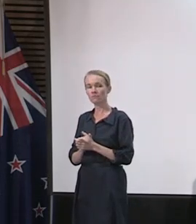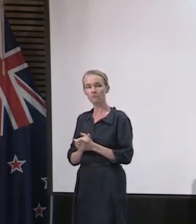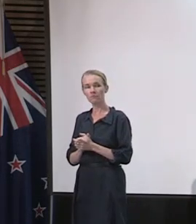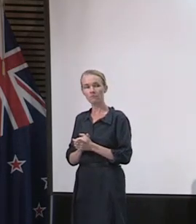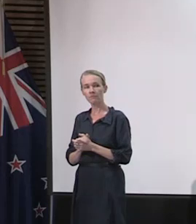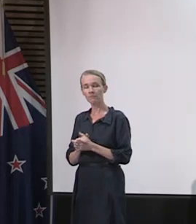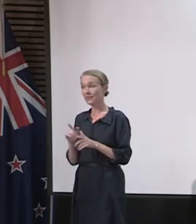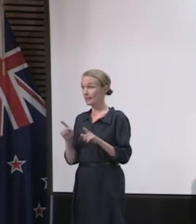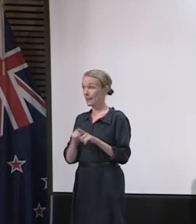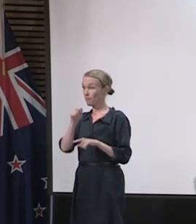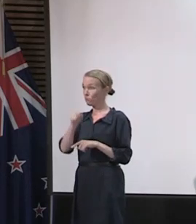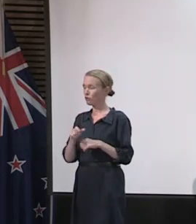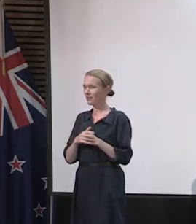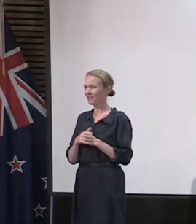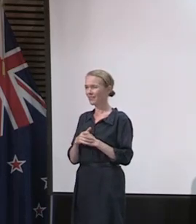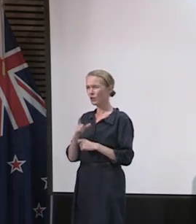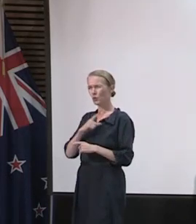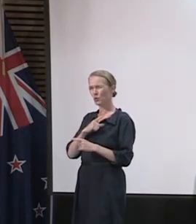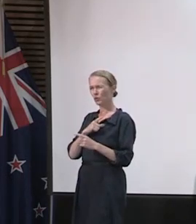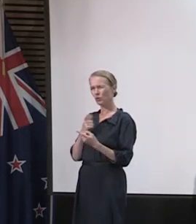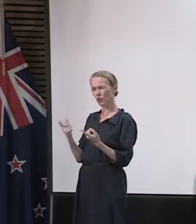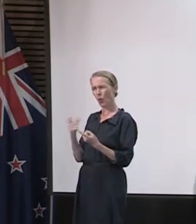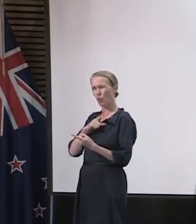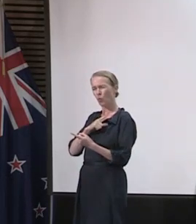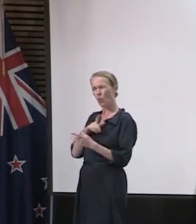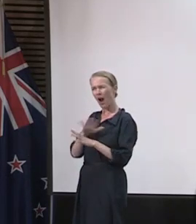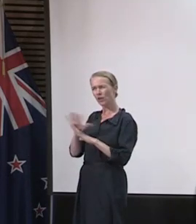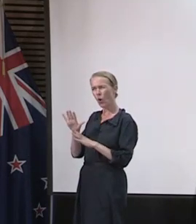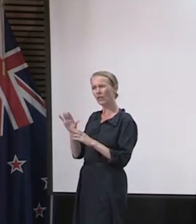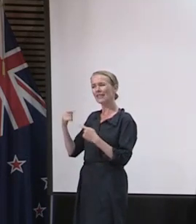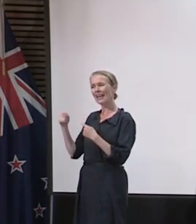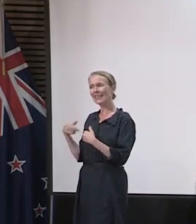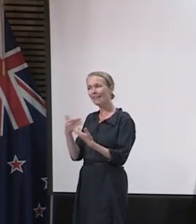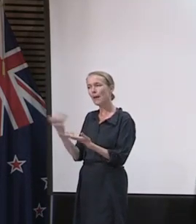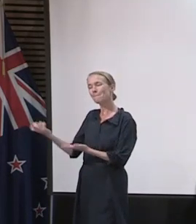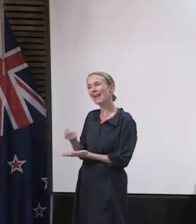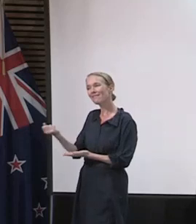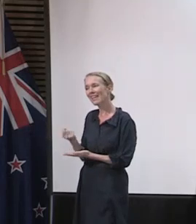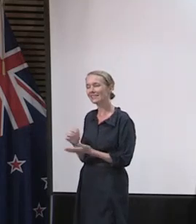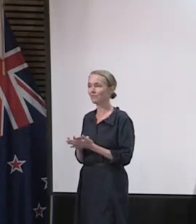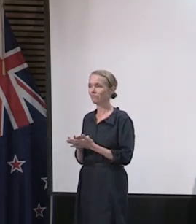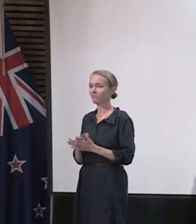on why it was important that that care was taken. Why not use the Social Security (SPEAKS